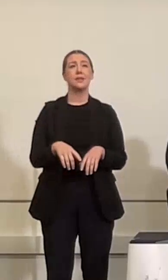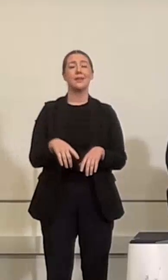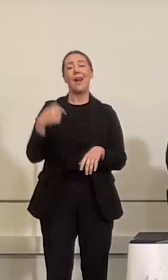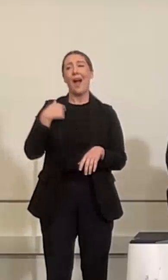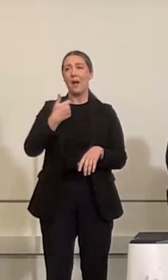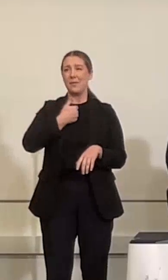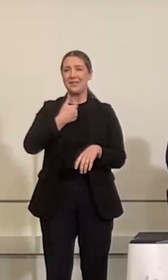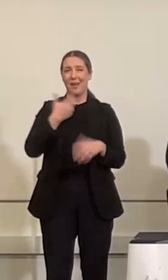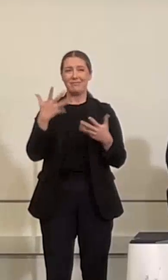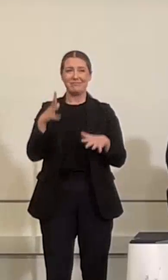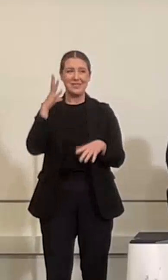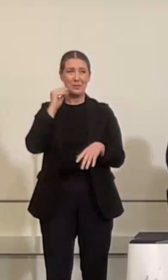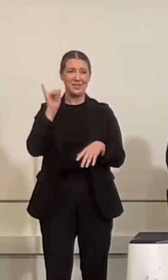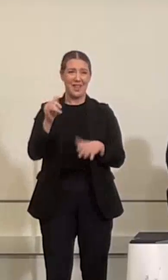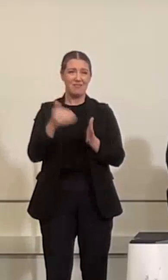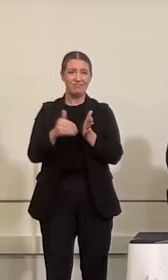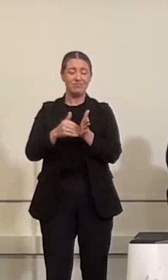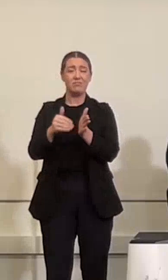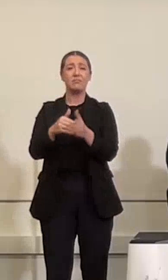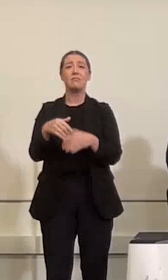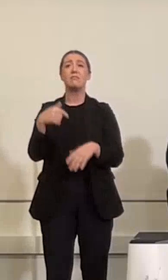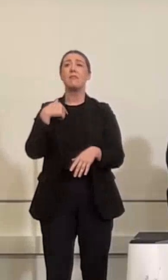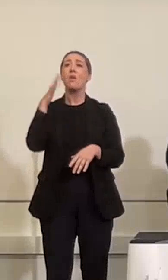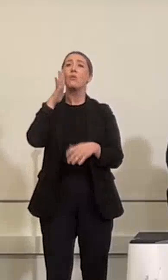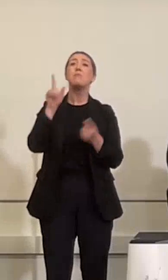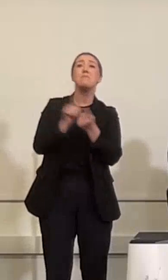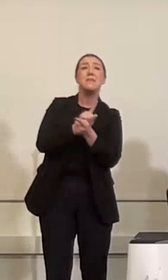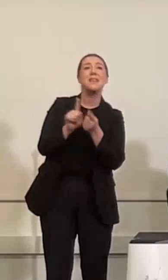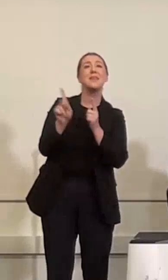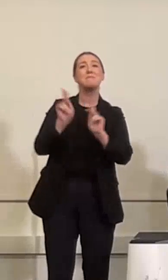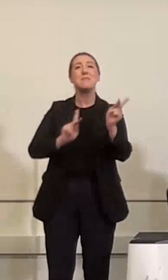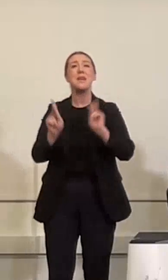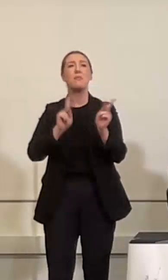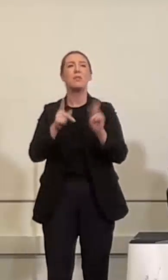a lot as well. You know, I go meet people and they will be like, oh, you're